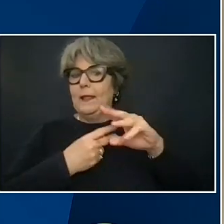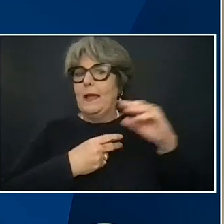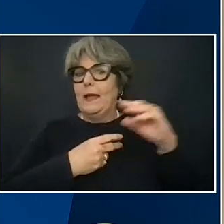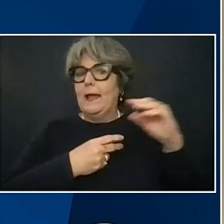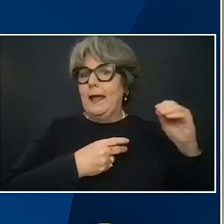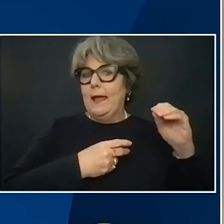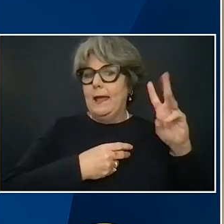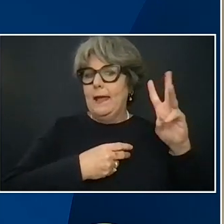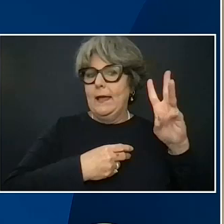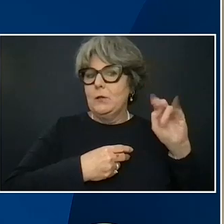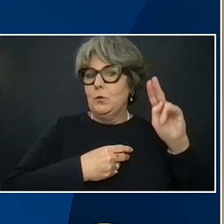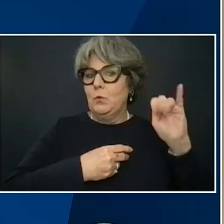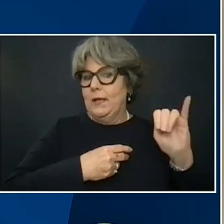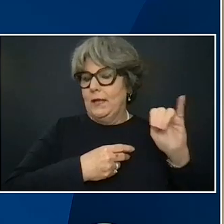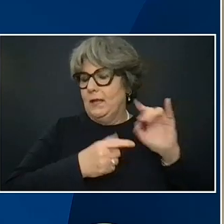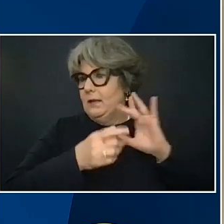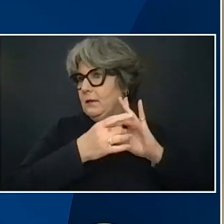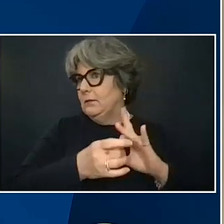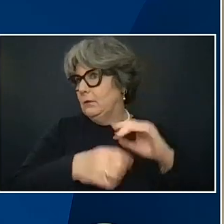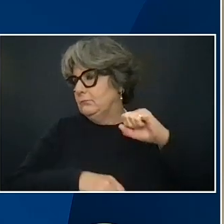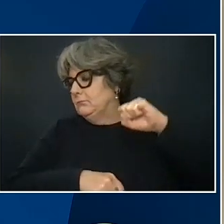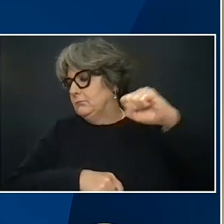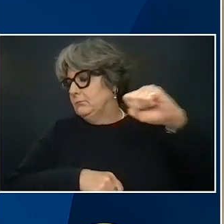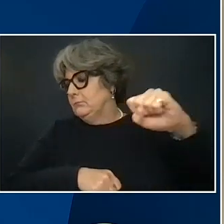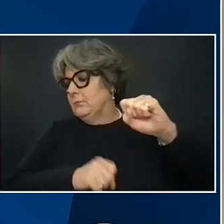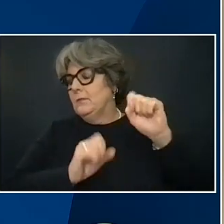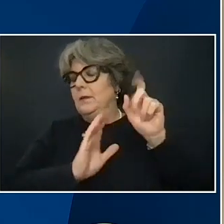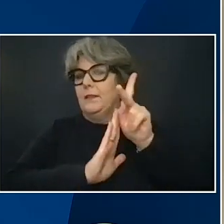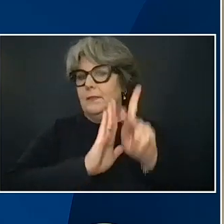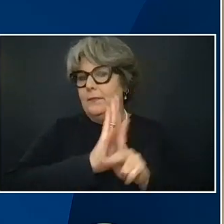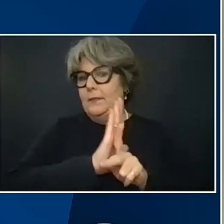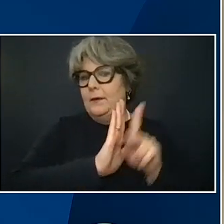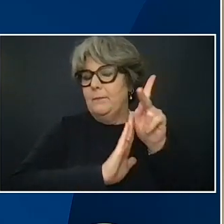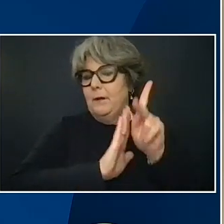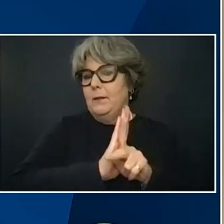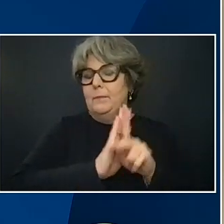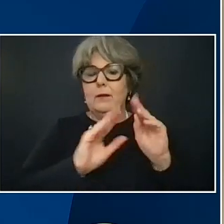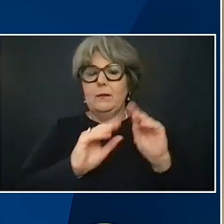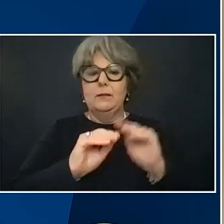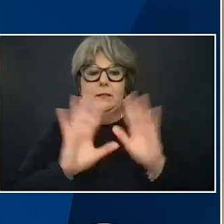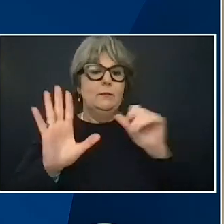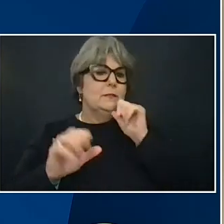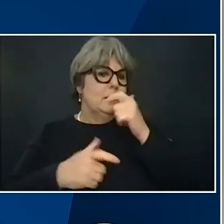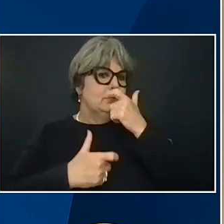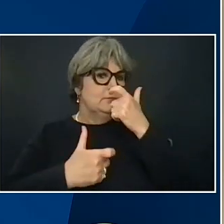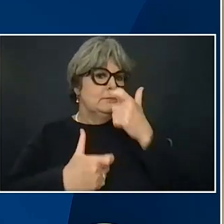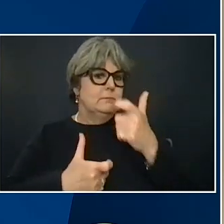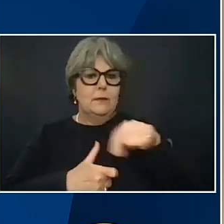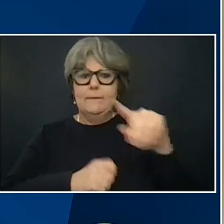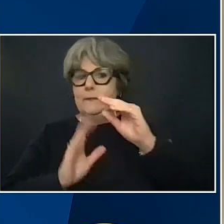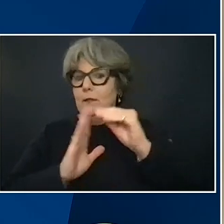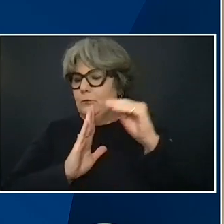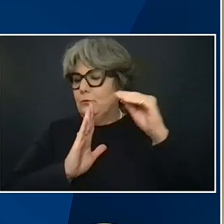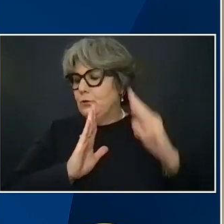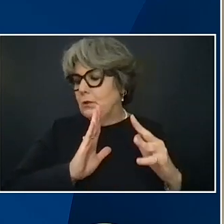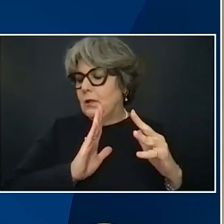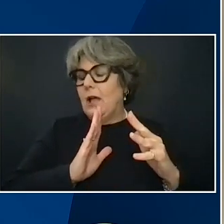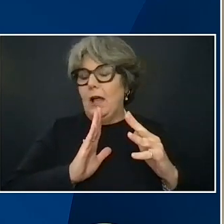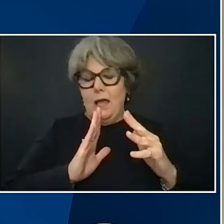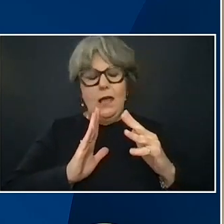among students to push back against this policy, and because it was clearly not in the best interest of students, I was so moved, I decided to join Wiki Knights